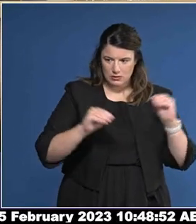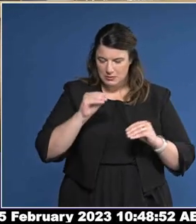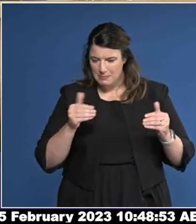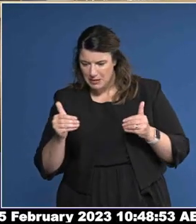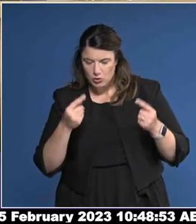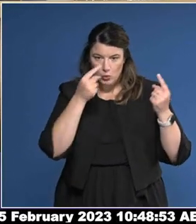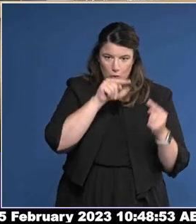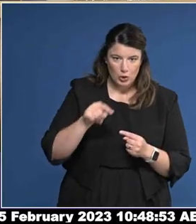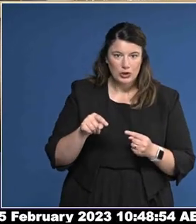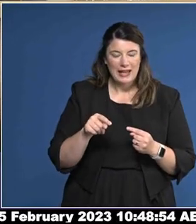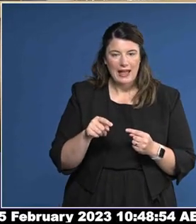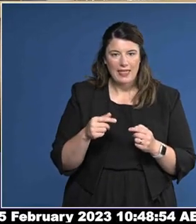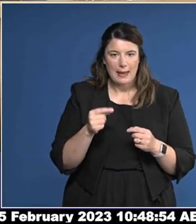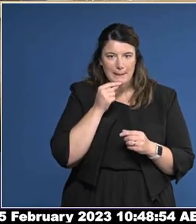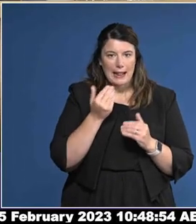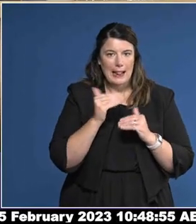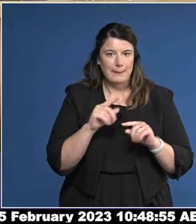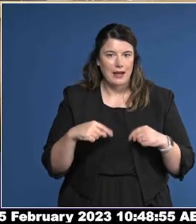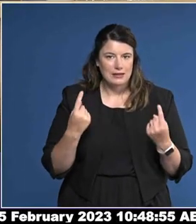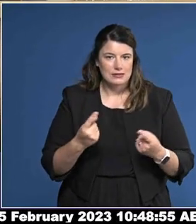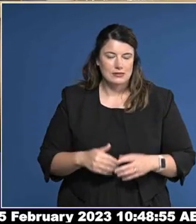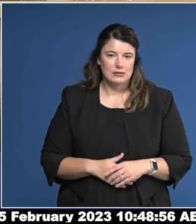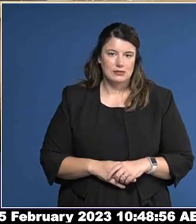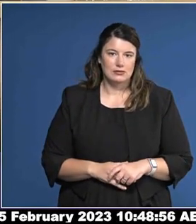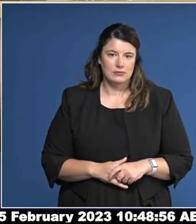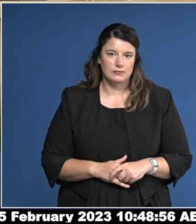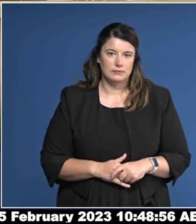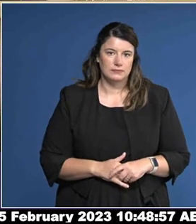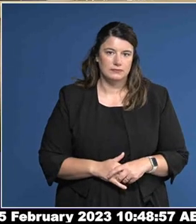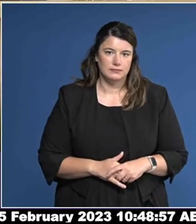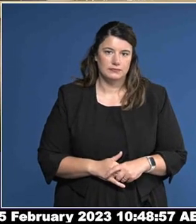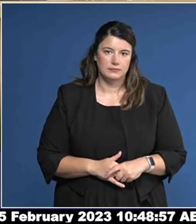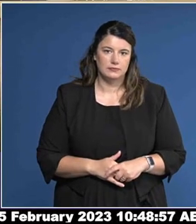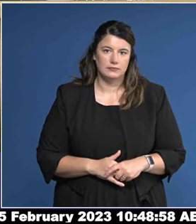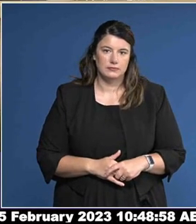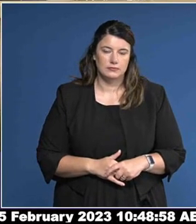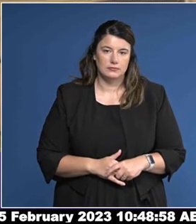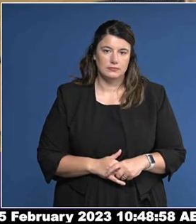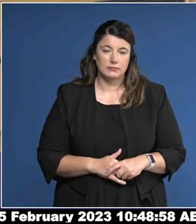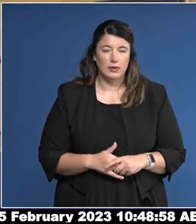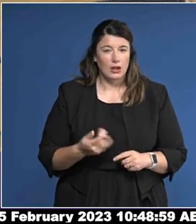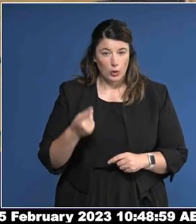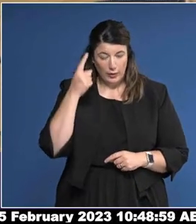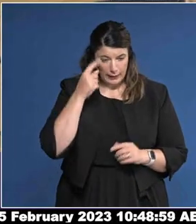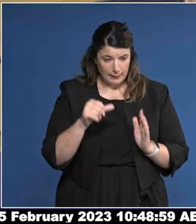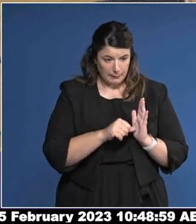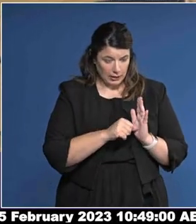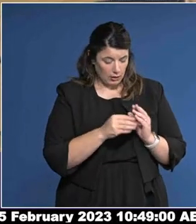Well, is it a better way to look at it not so much as a constraint but an investment? MR HYLAND: Well, it should be an investment, yes.